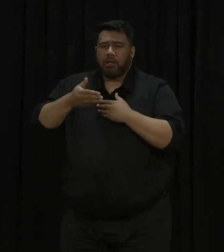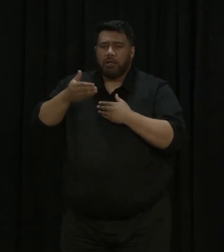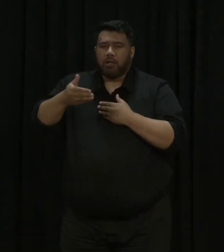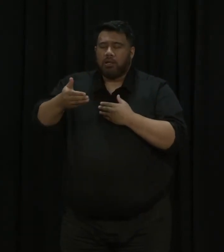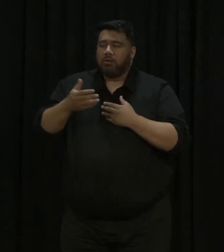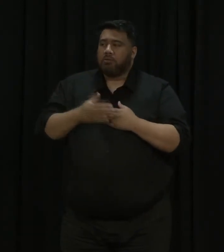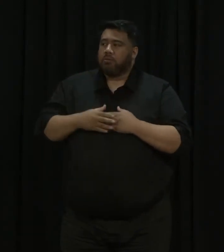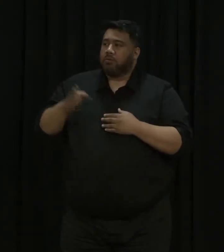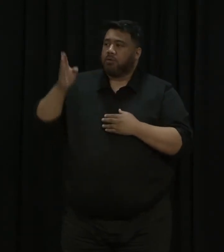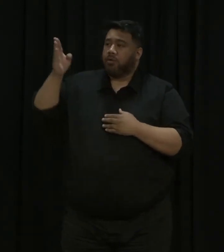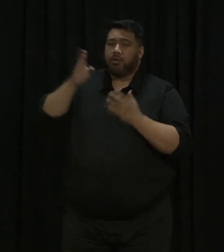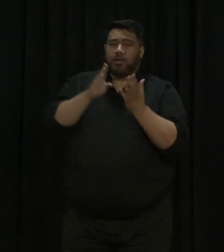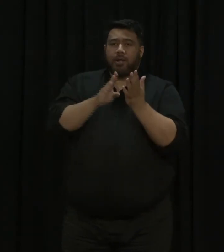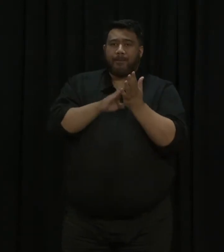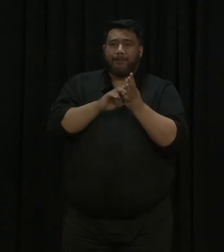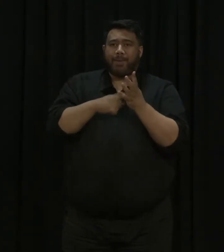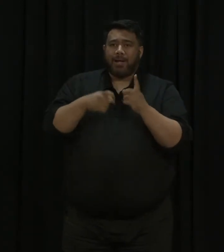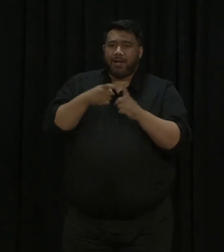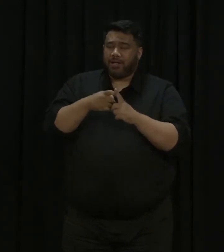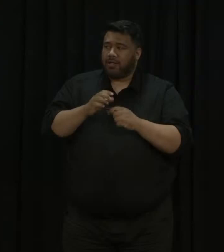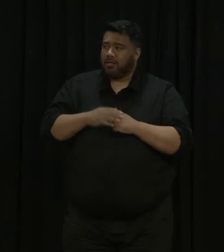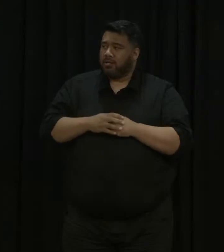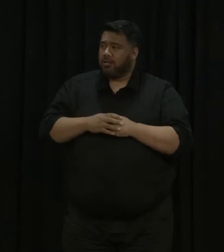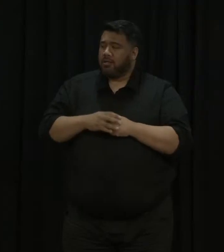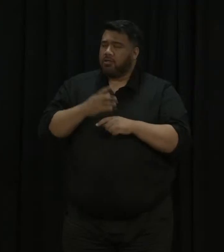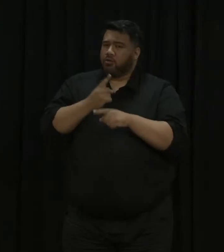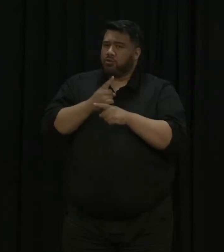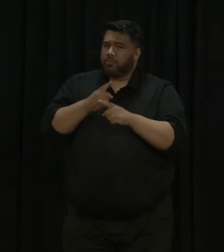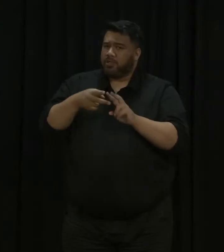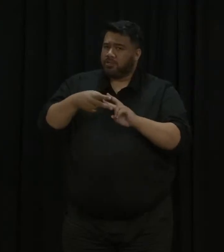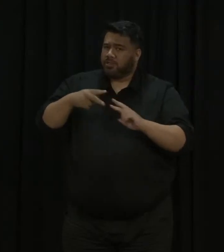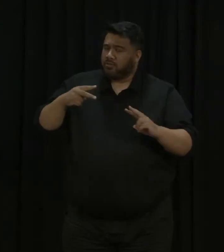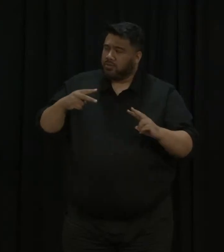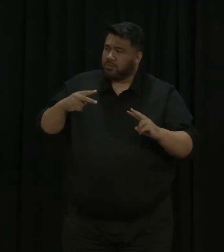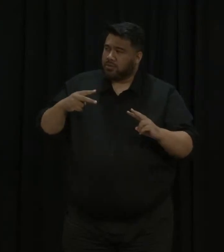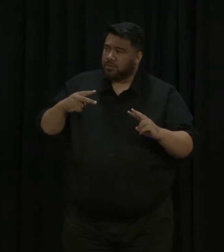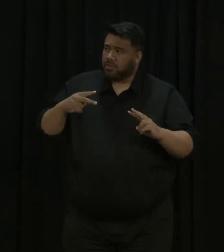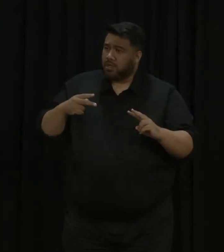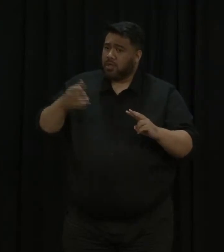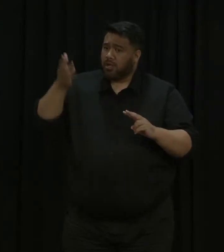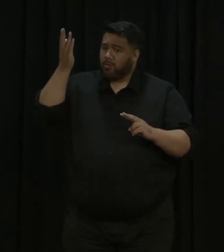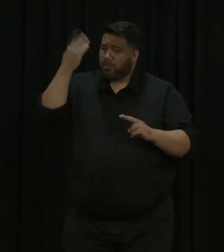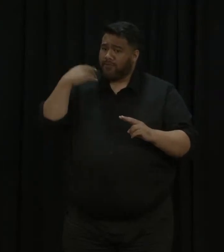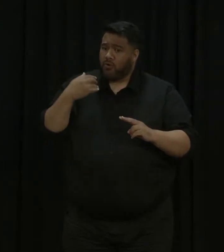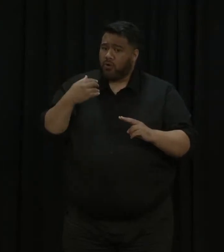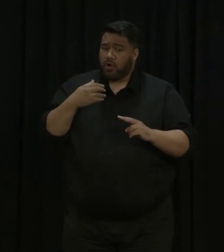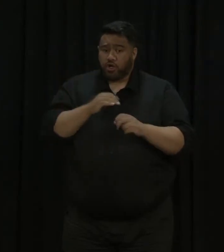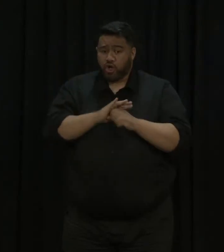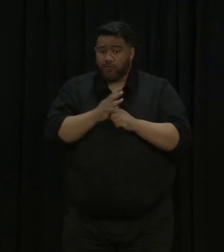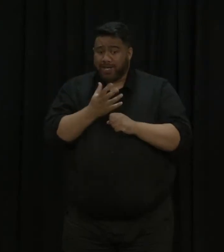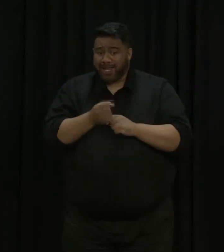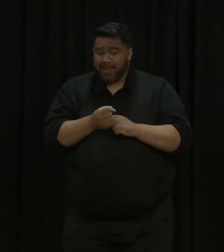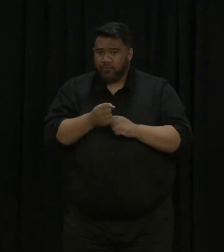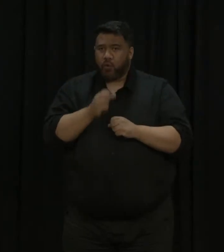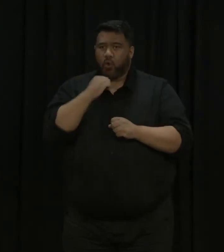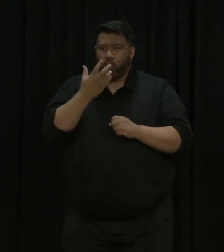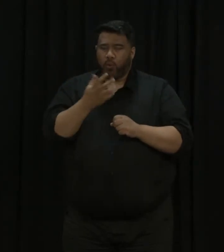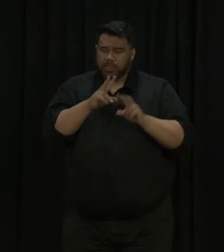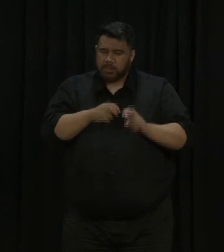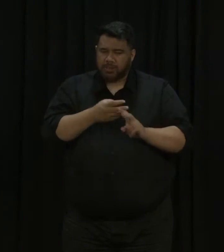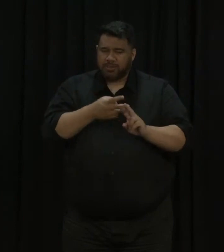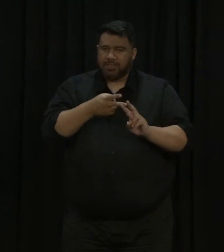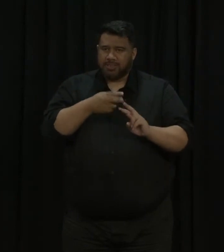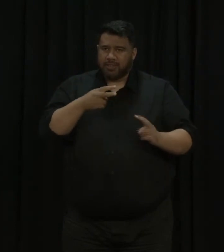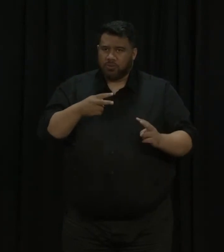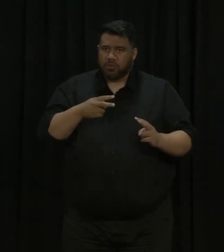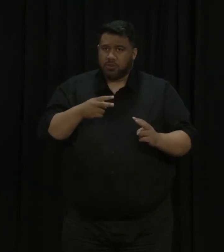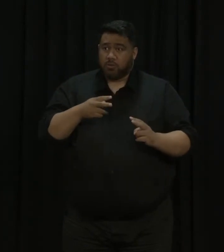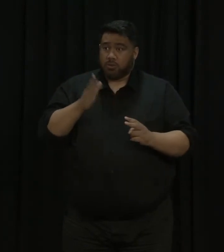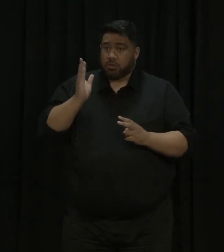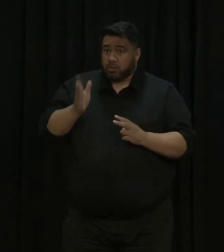and amend as we get into the